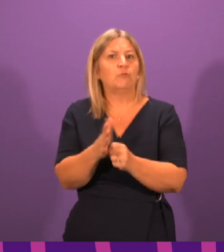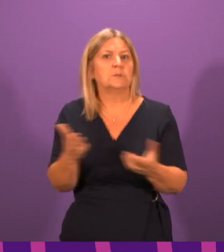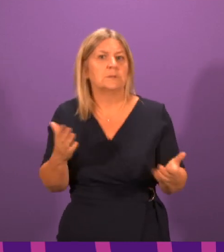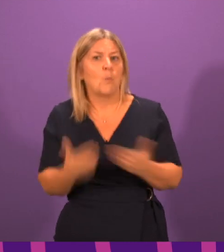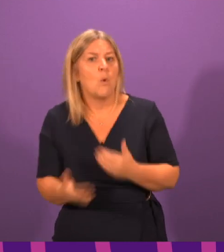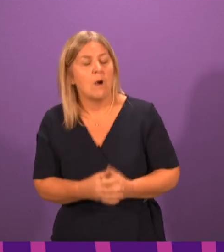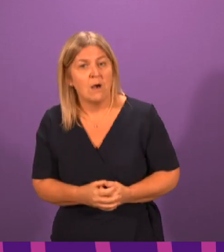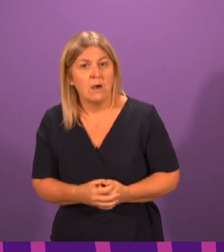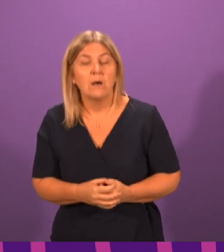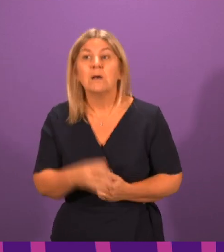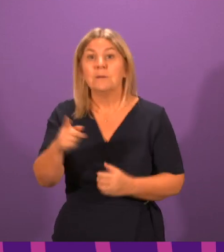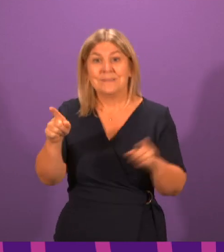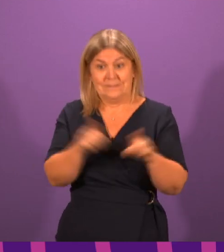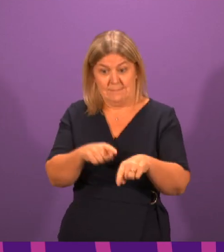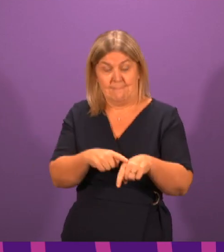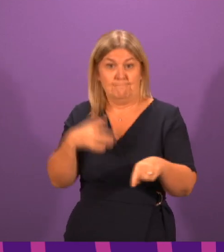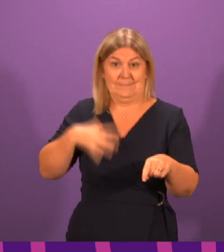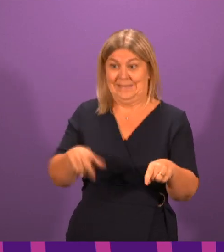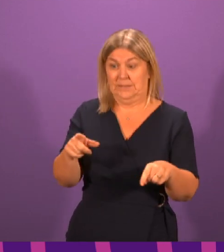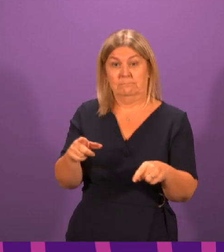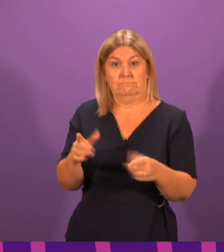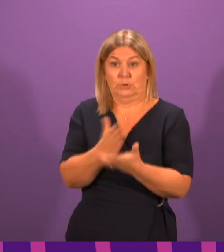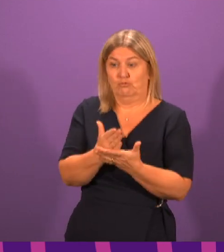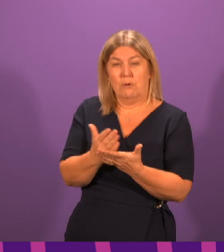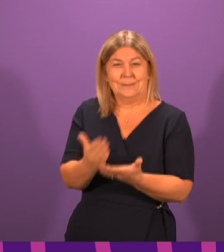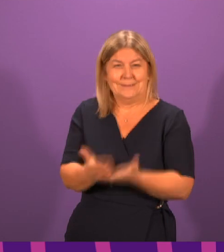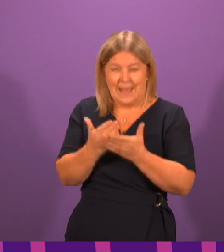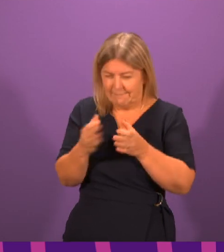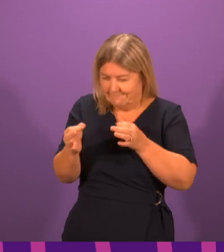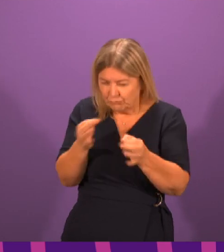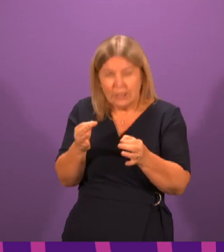That all needs to be done while putting in place the necessary Covid-safe measures of increased